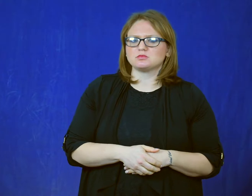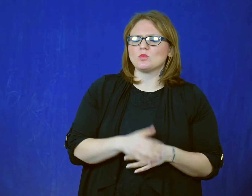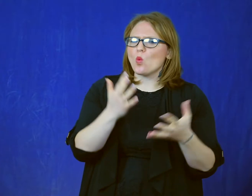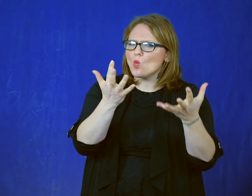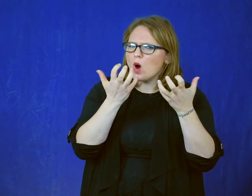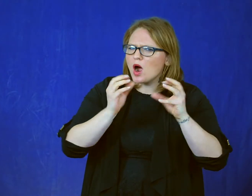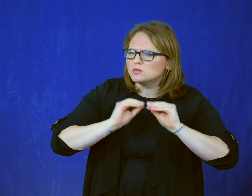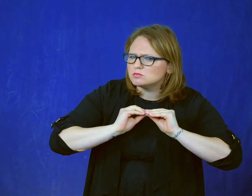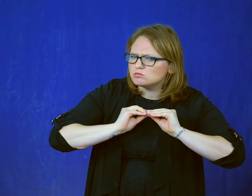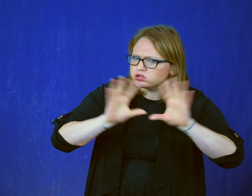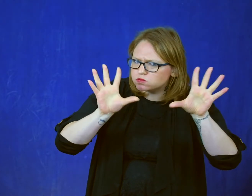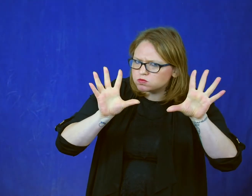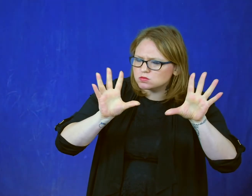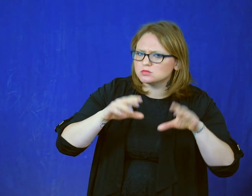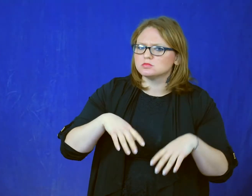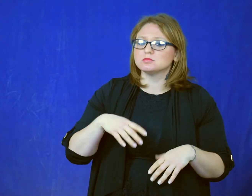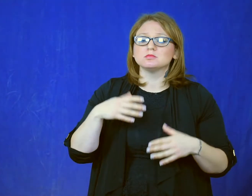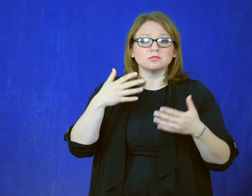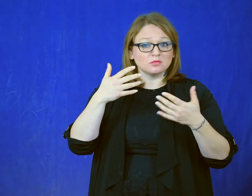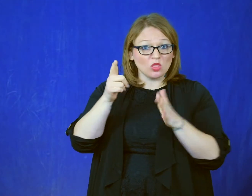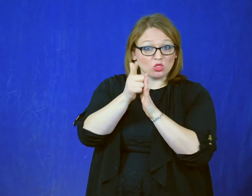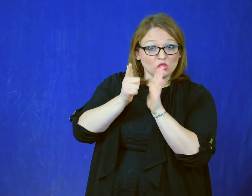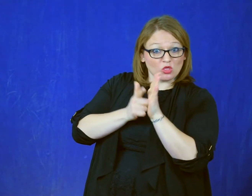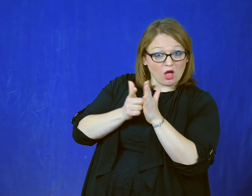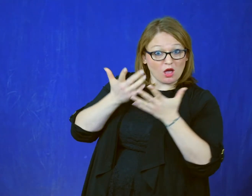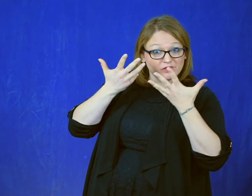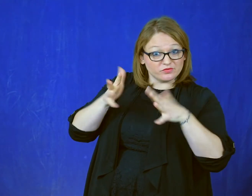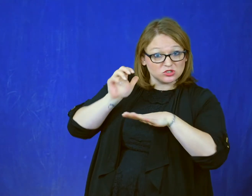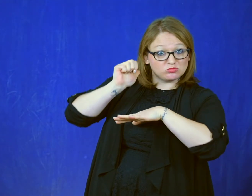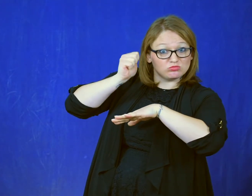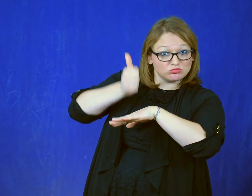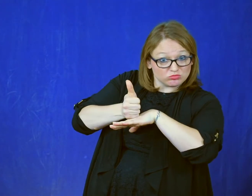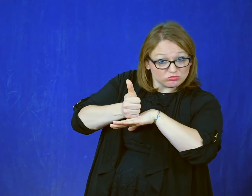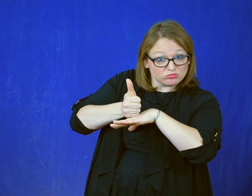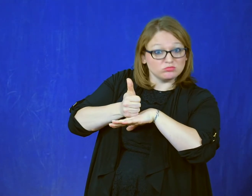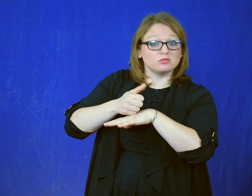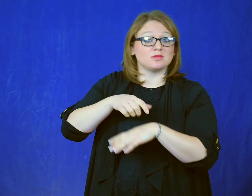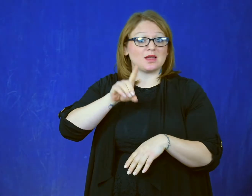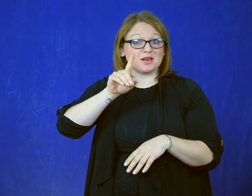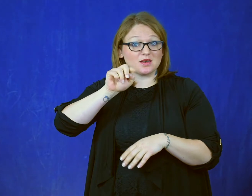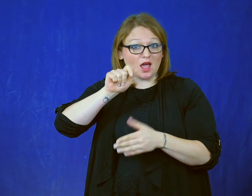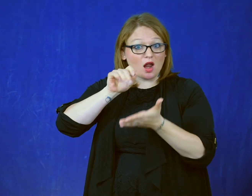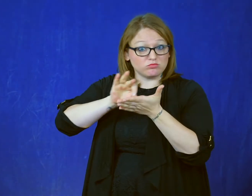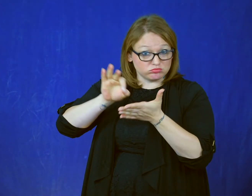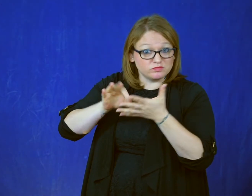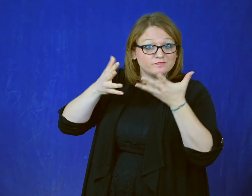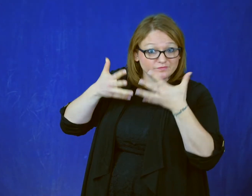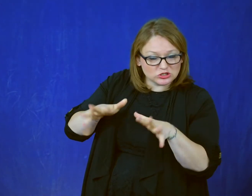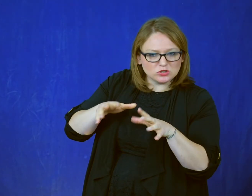We also want to clarify that while we successfully advocated for these laws and